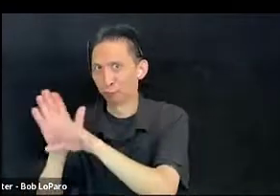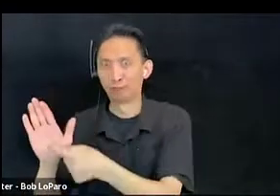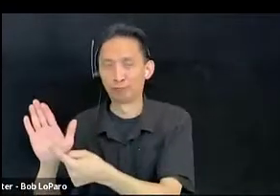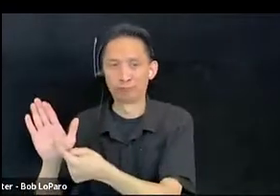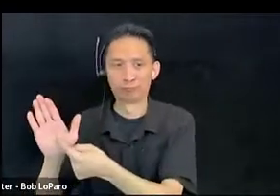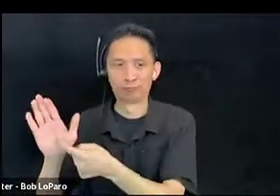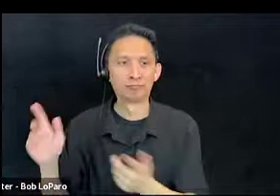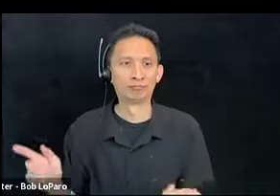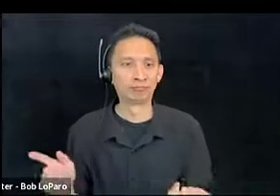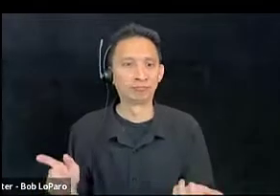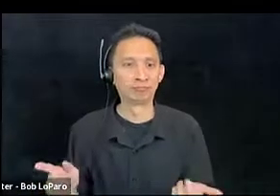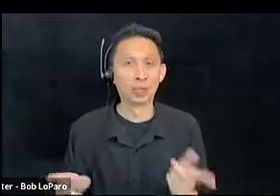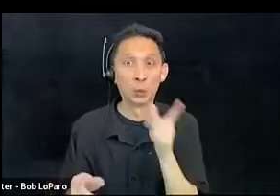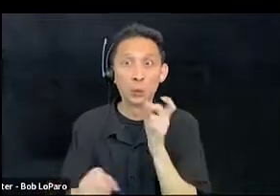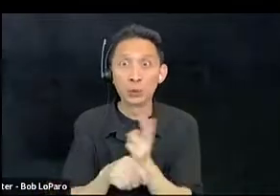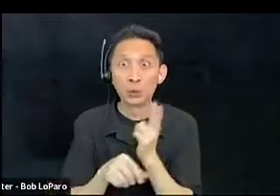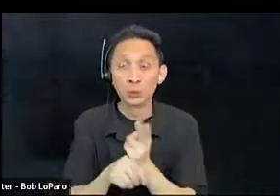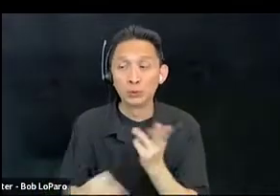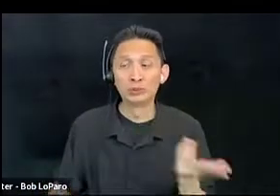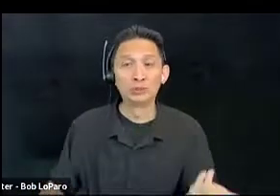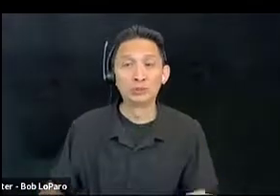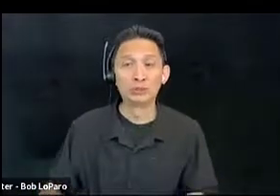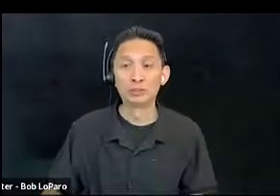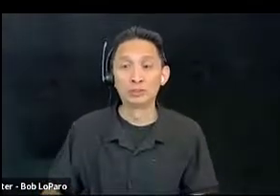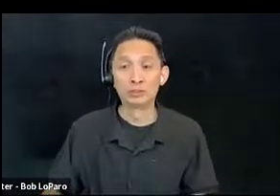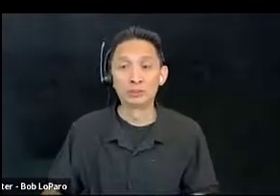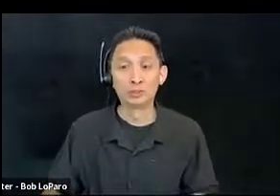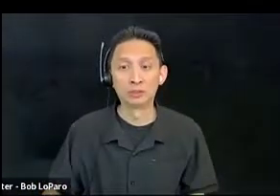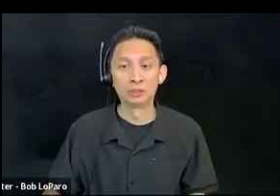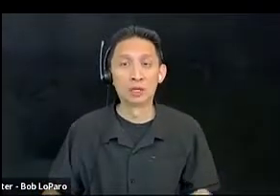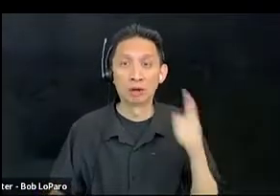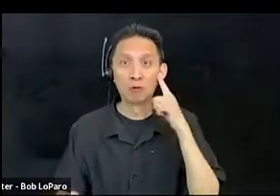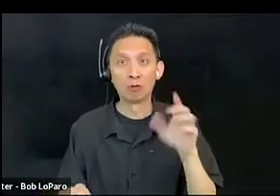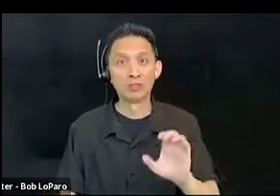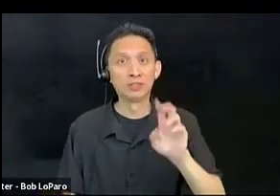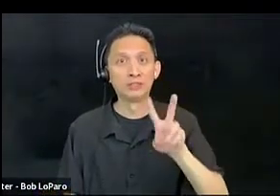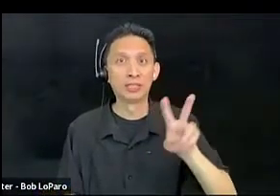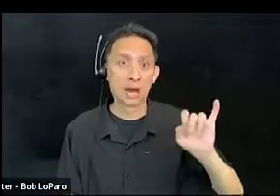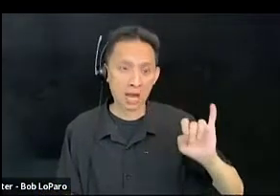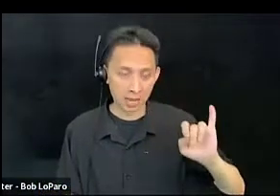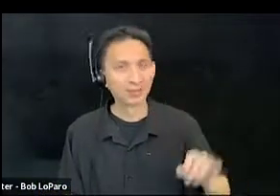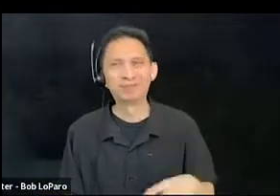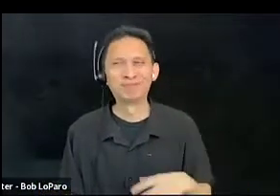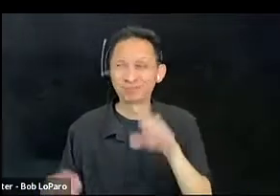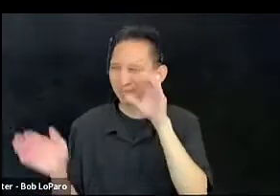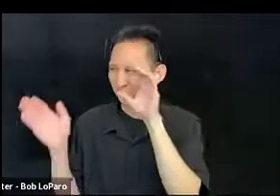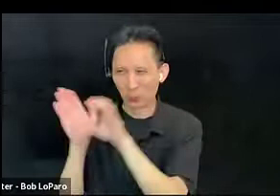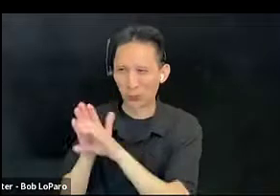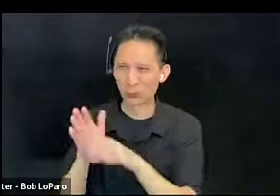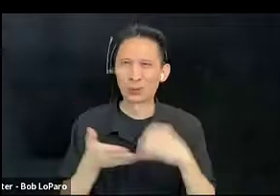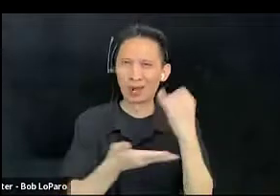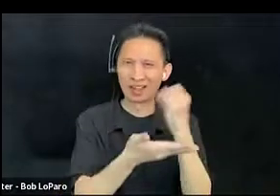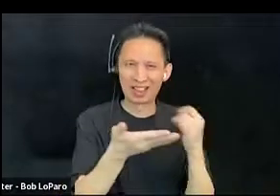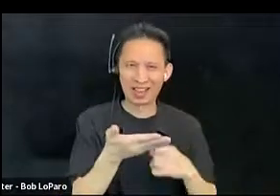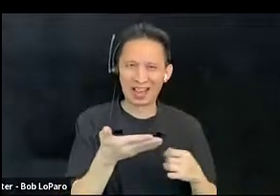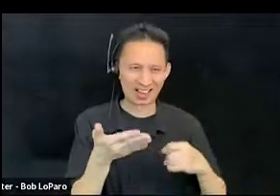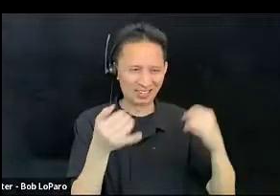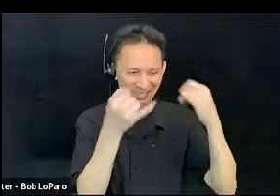For CVI, photos or line drawings are simply not accessible until a child has eye to object contact.